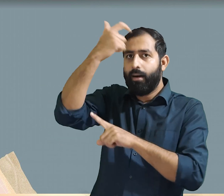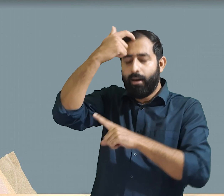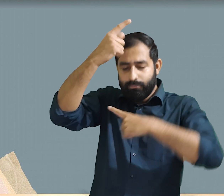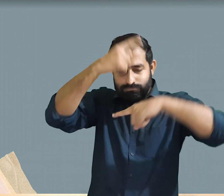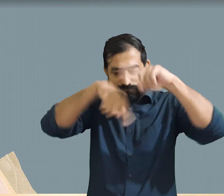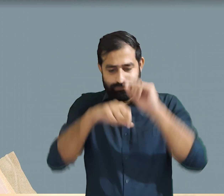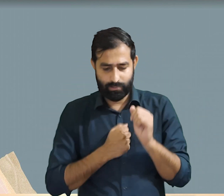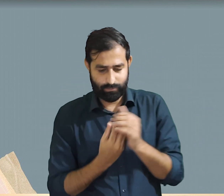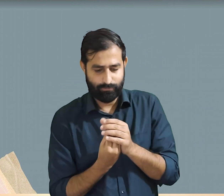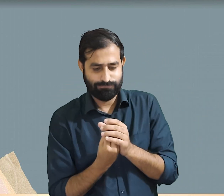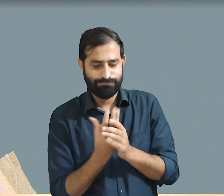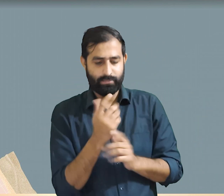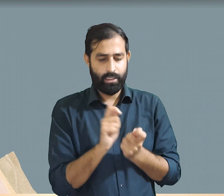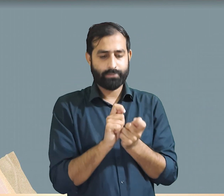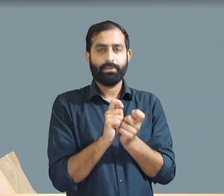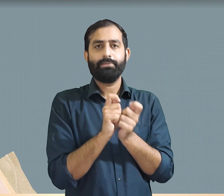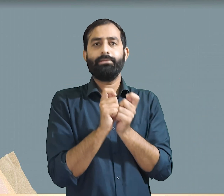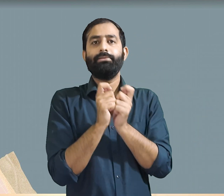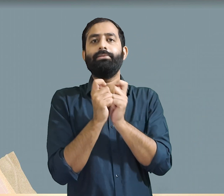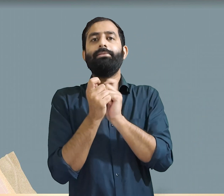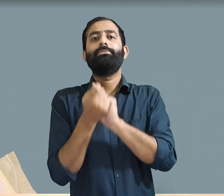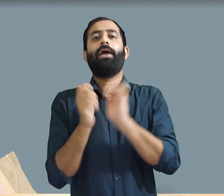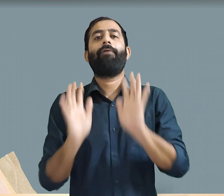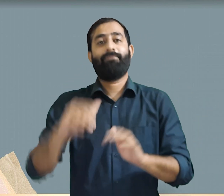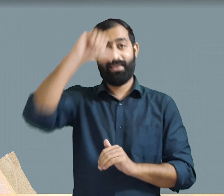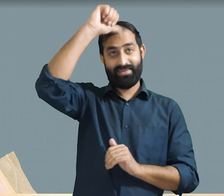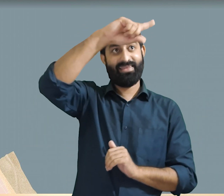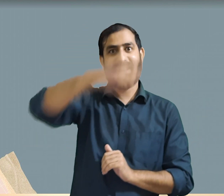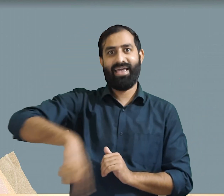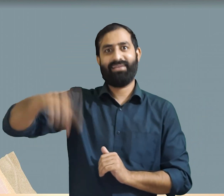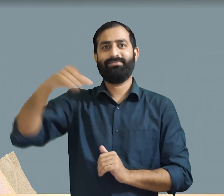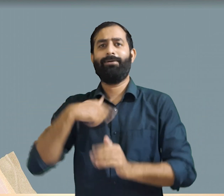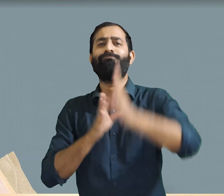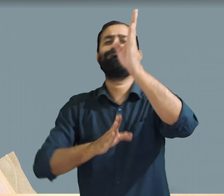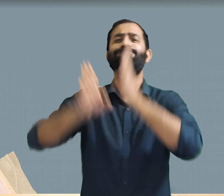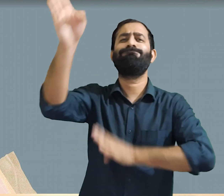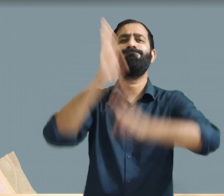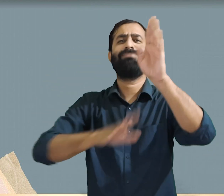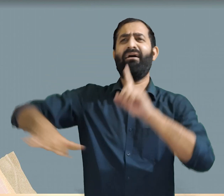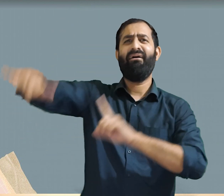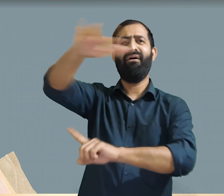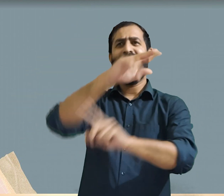According to them, language is the outcome of nurture. Let's take an example of deaf people.